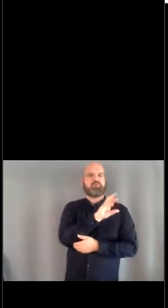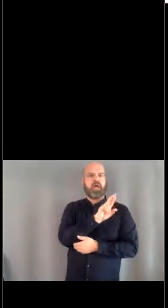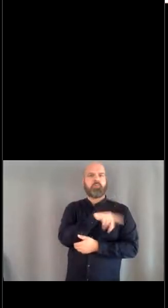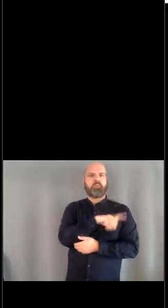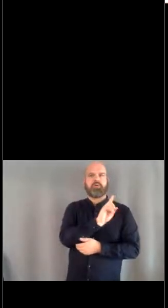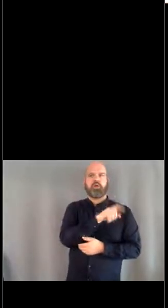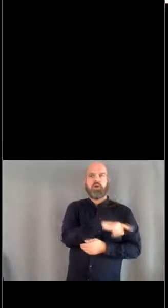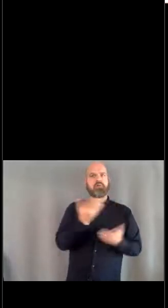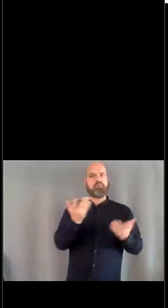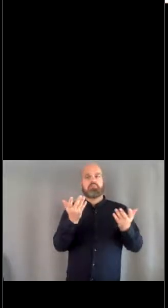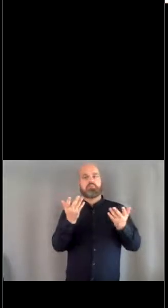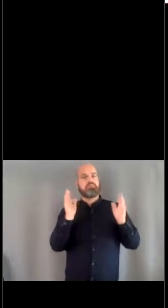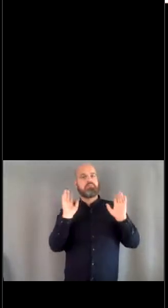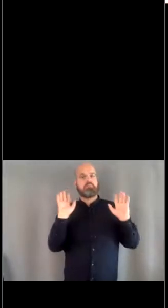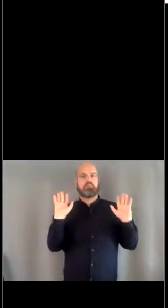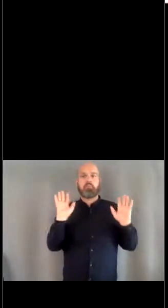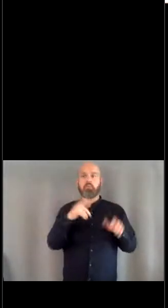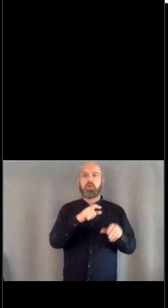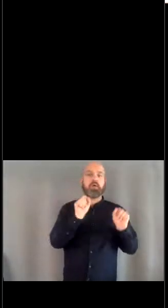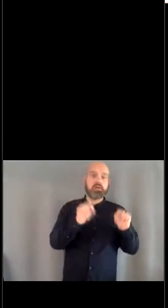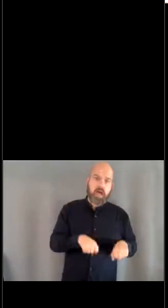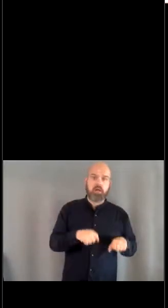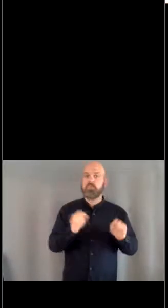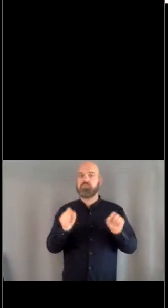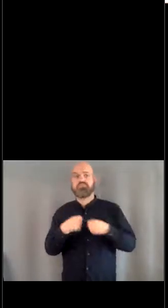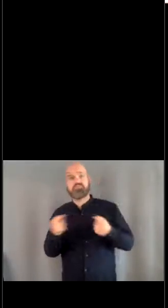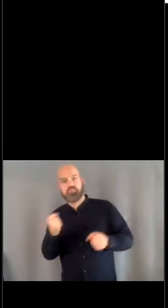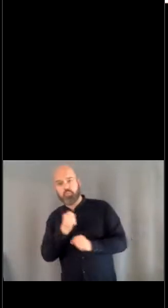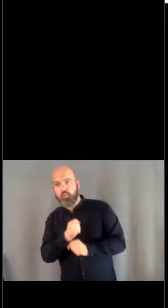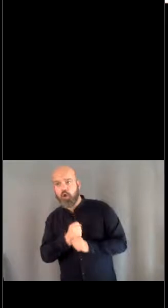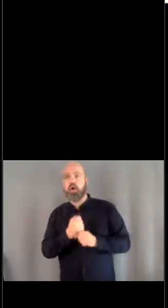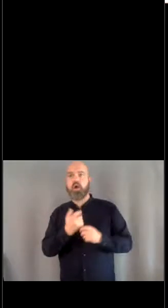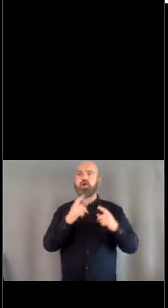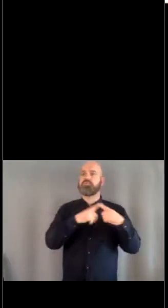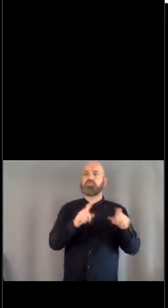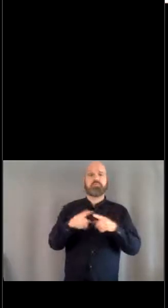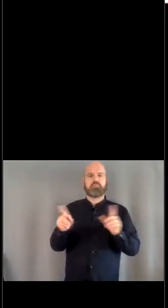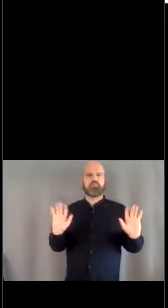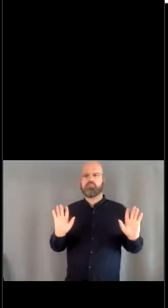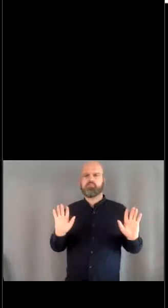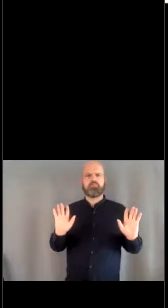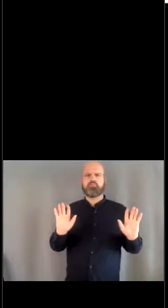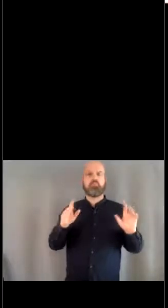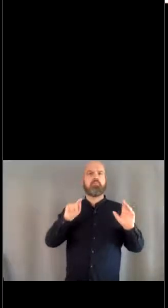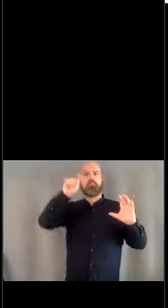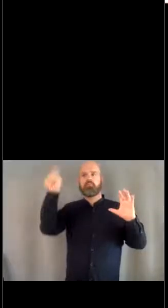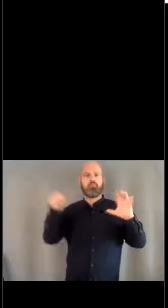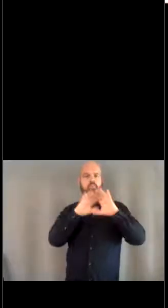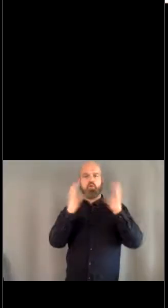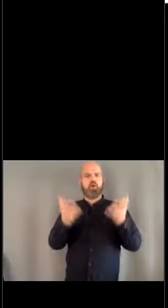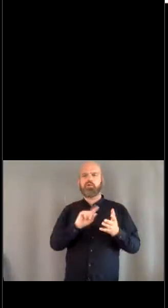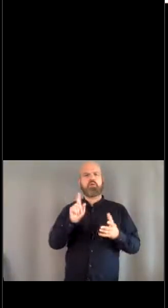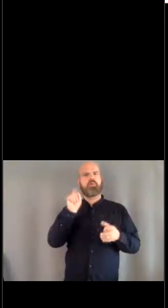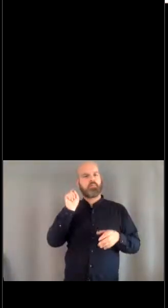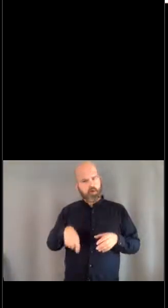like Mauritius or Fiji, people with disabilities get that benefit. The purpose is to cover the extra costs.